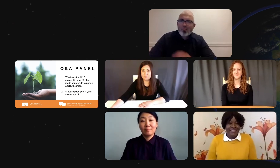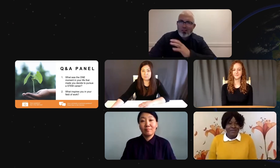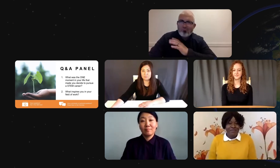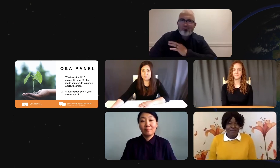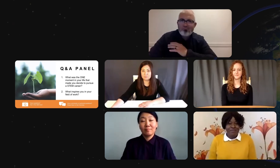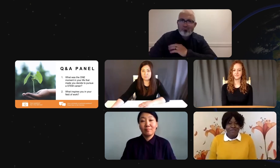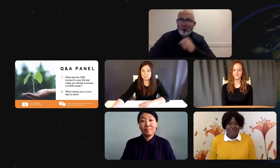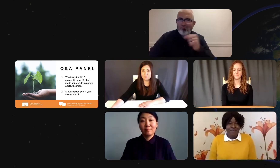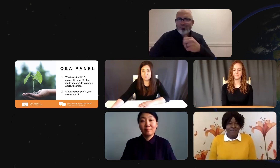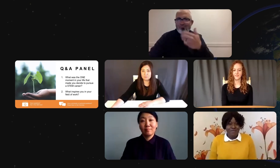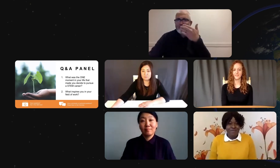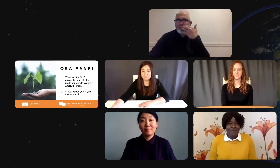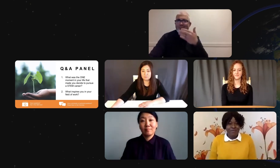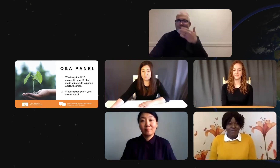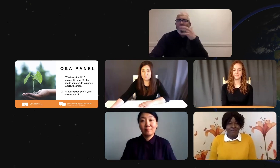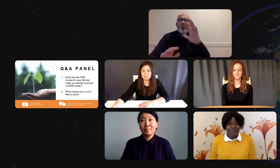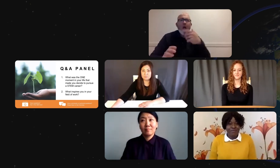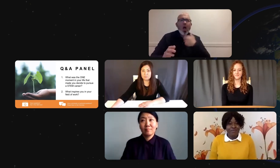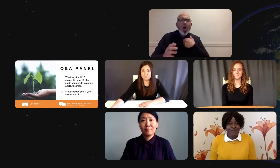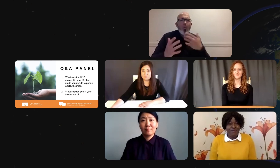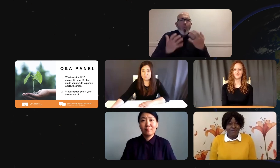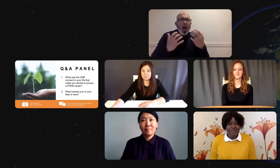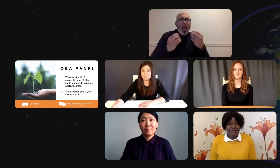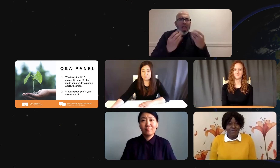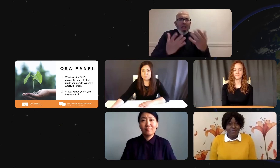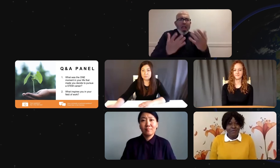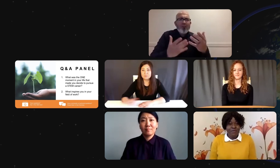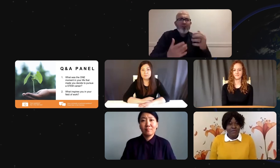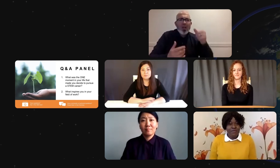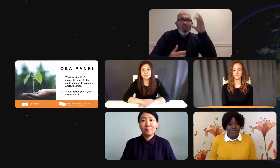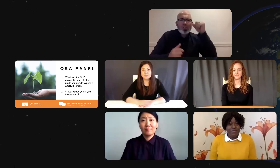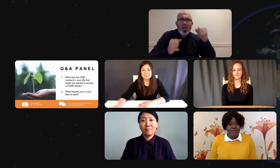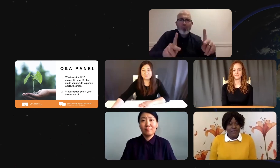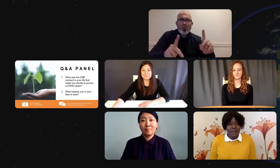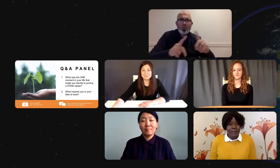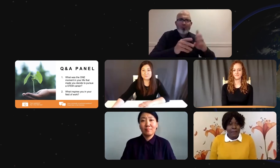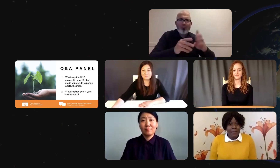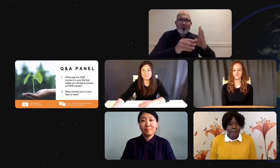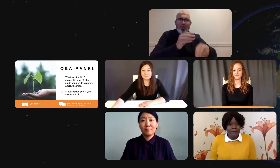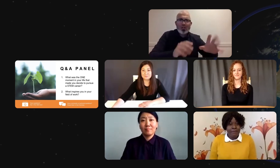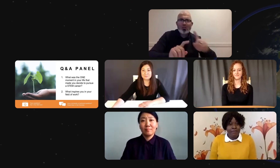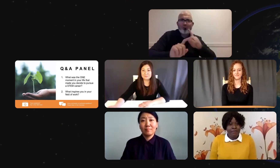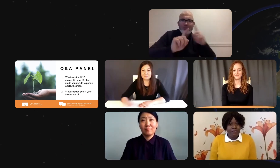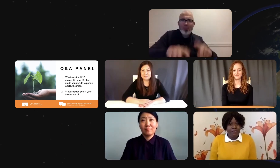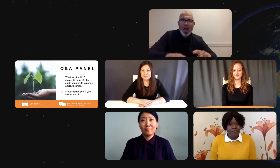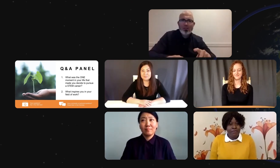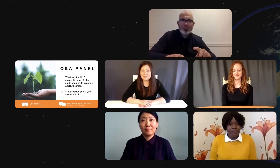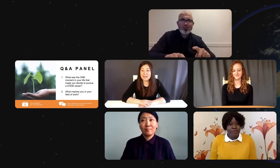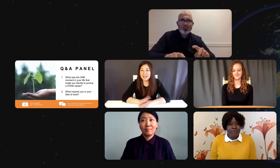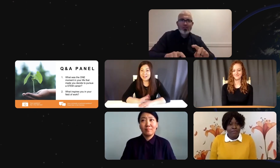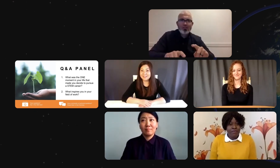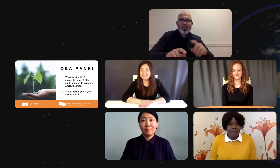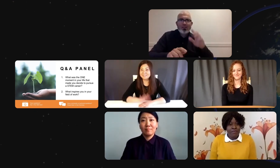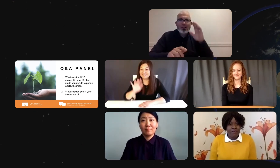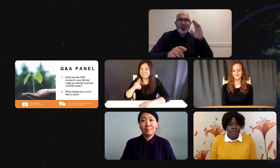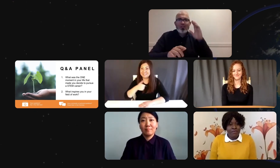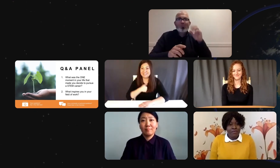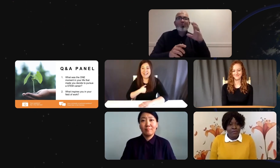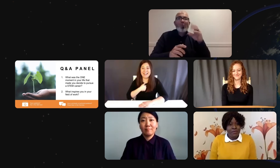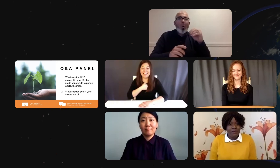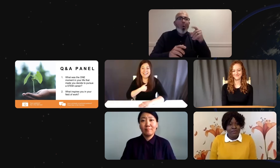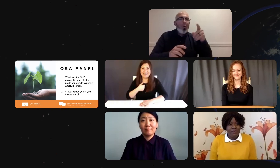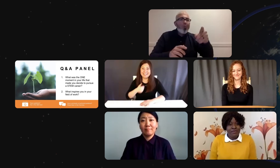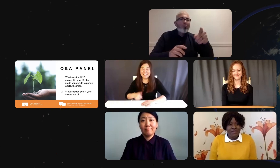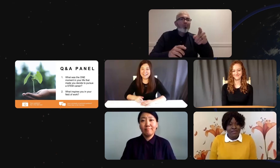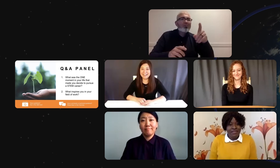Alicia, do you want an opportunity to finish your response?